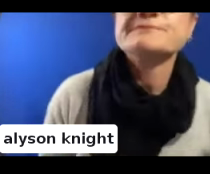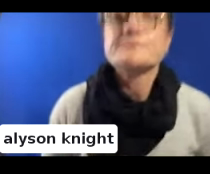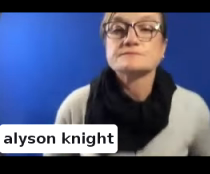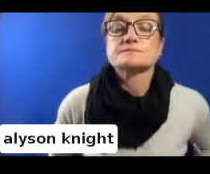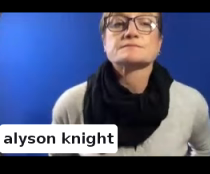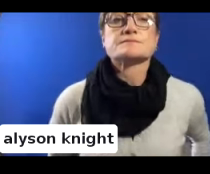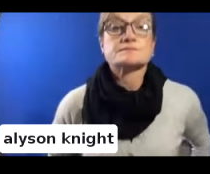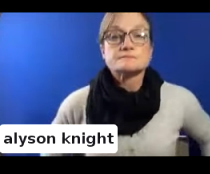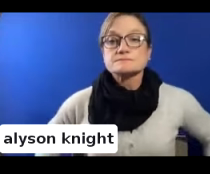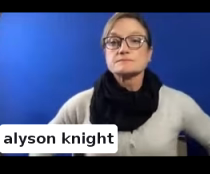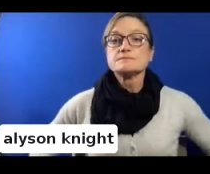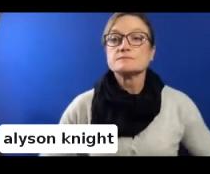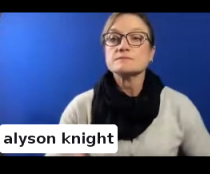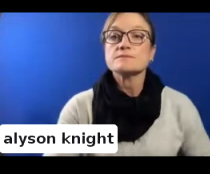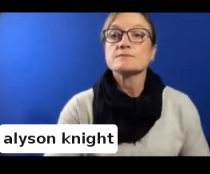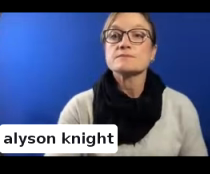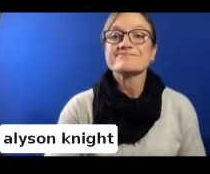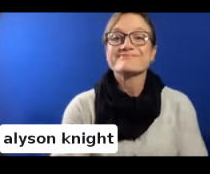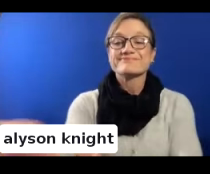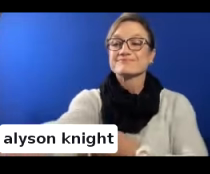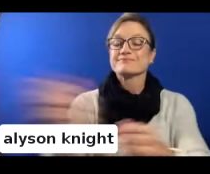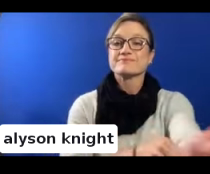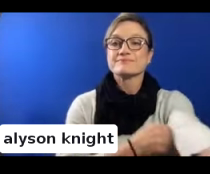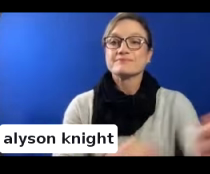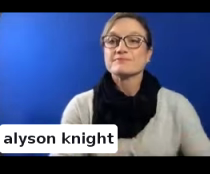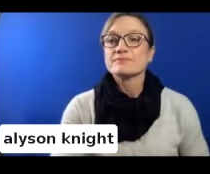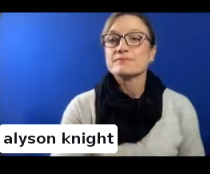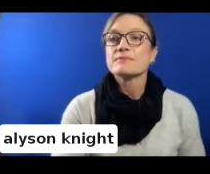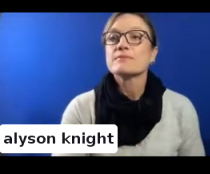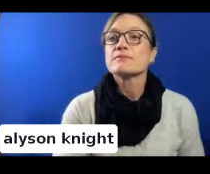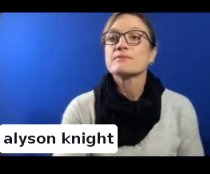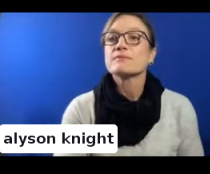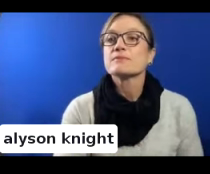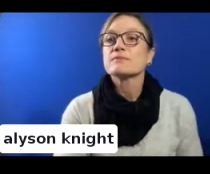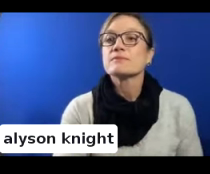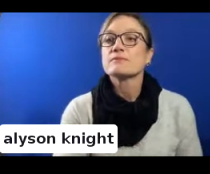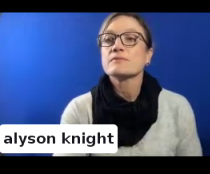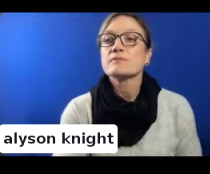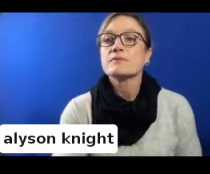All right. It's two o'clock. I think we're all here. Good afternoon.